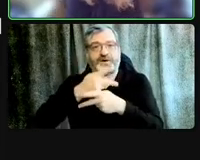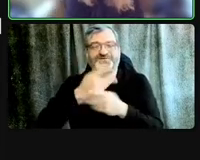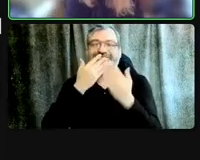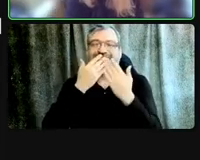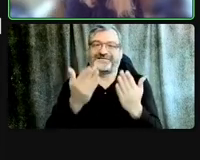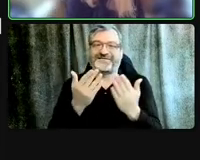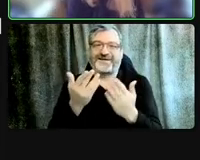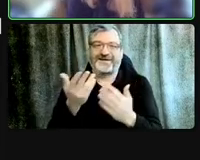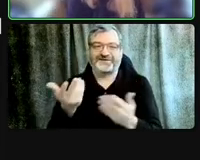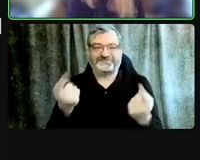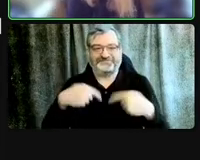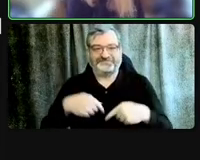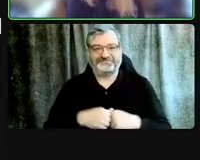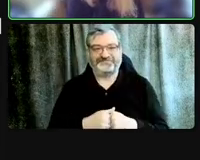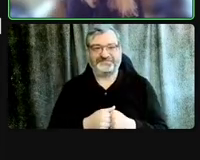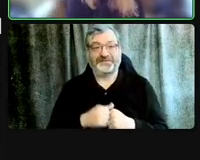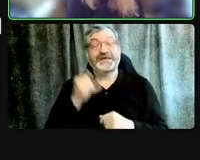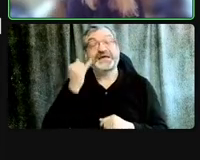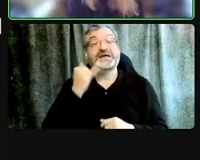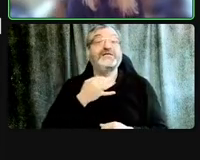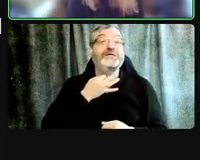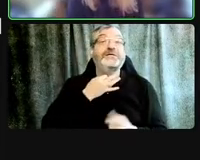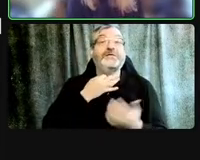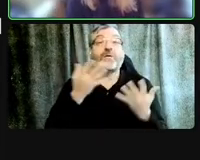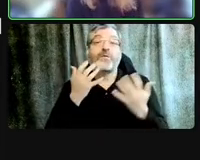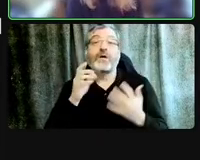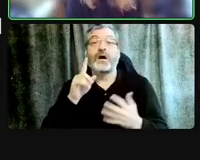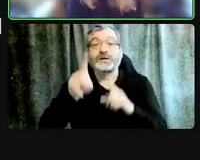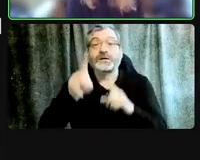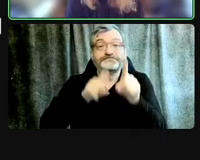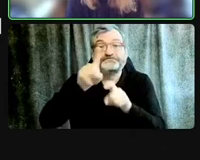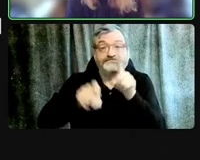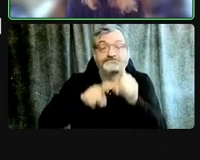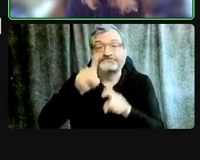Should you wish to ask questions during our Q and a portion of today's webinar,